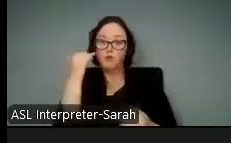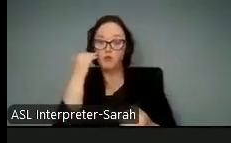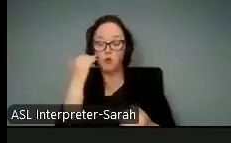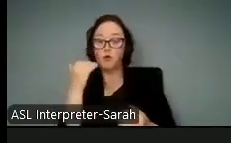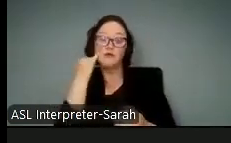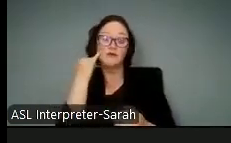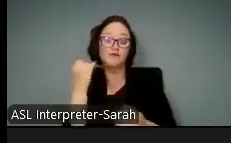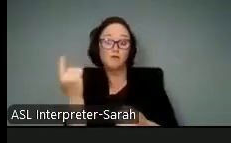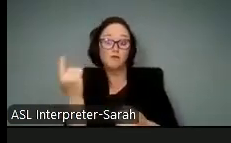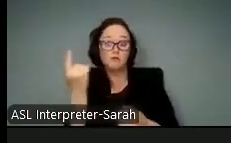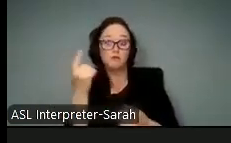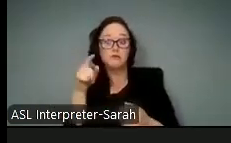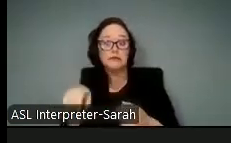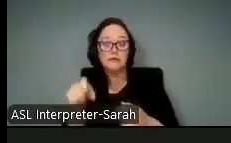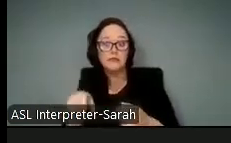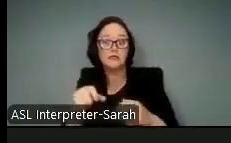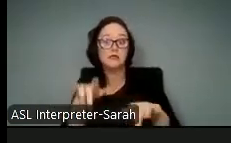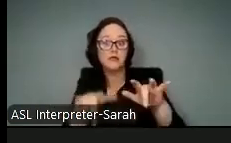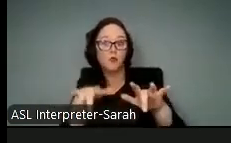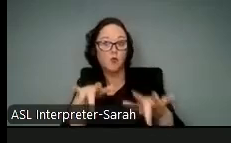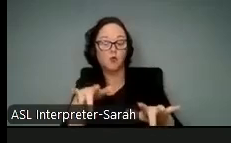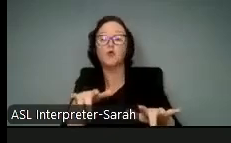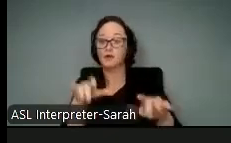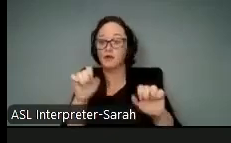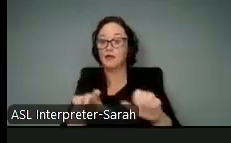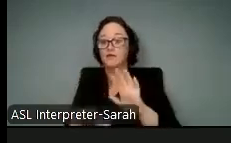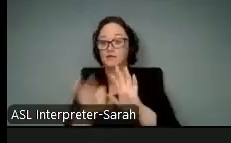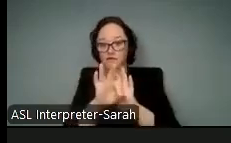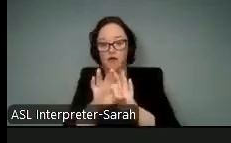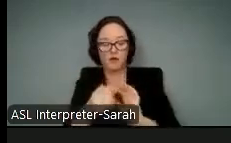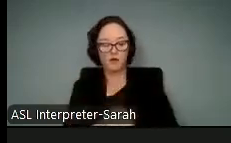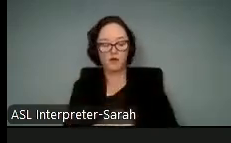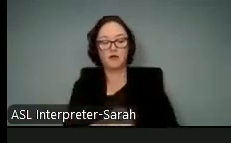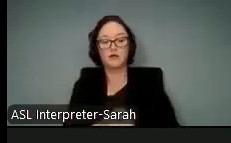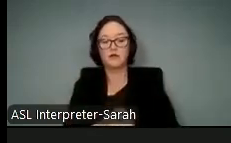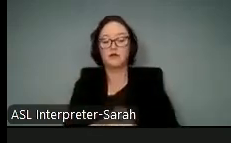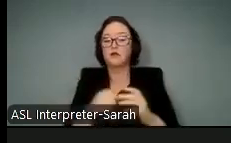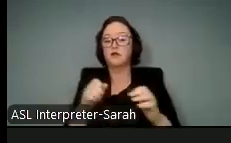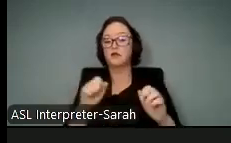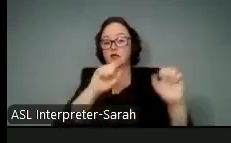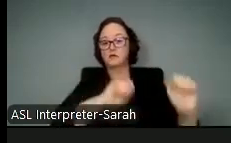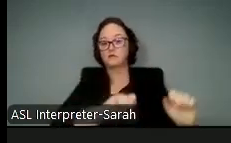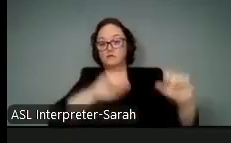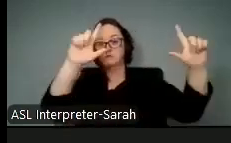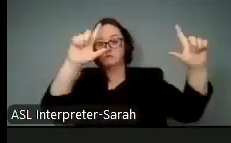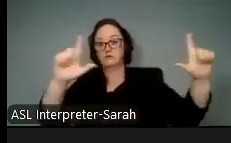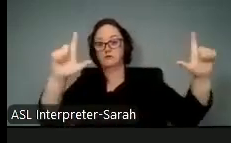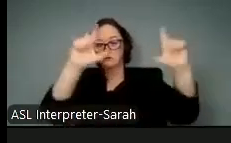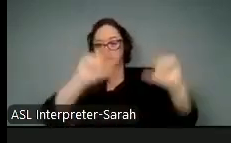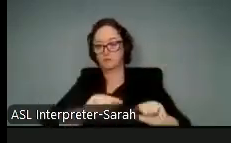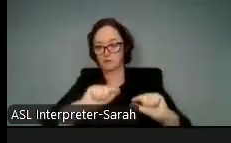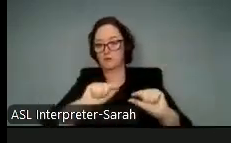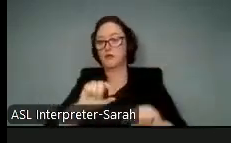We also want to make sure that we have the ability to control expand and collapse for the submenu.